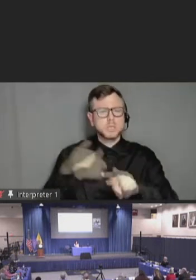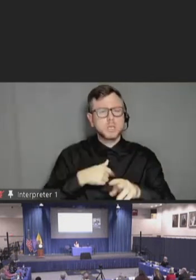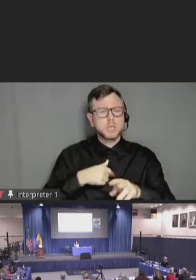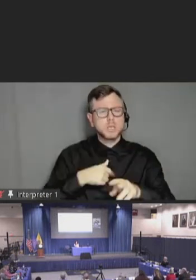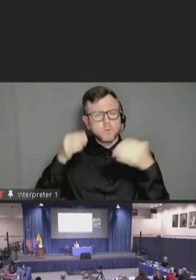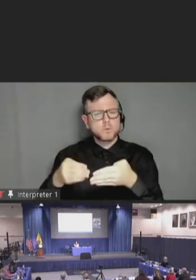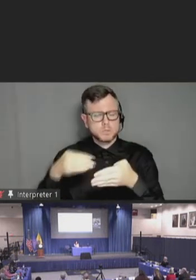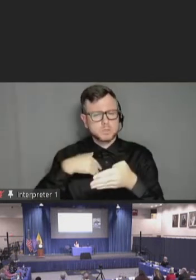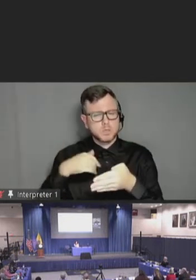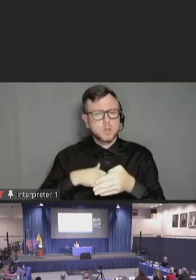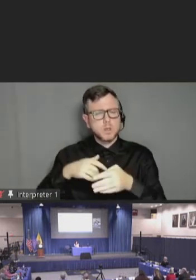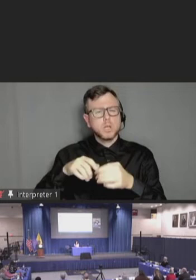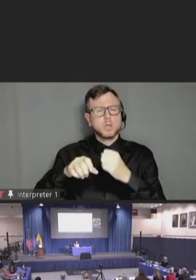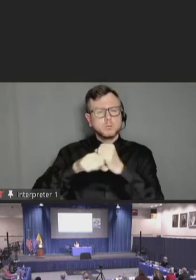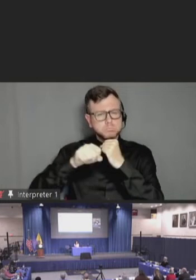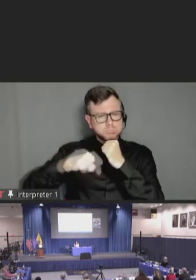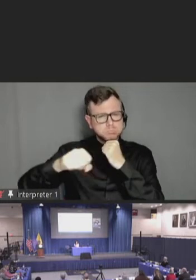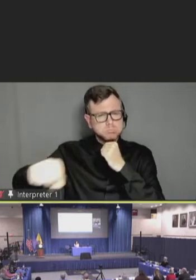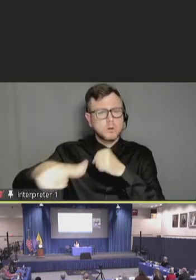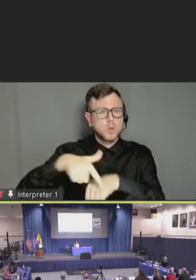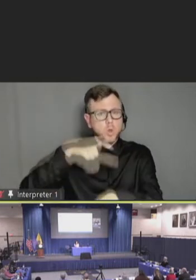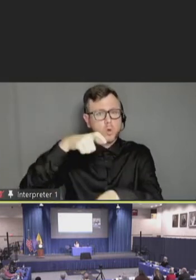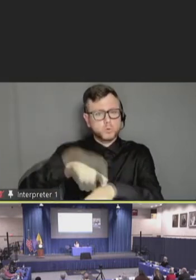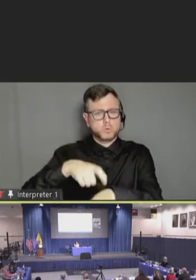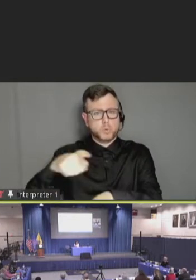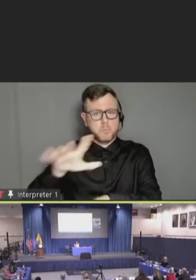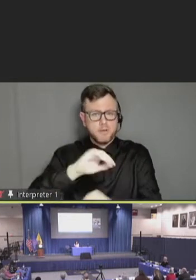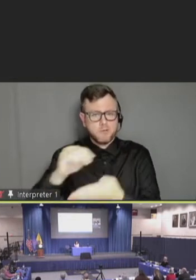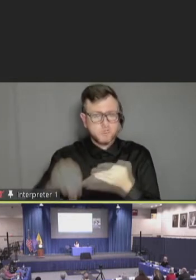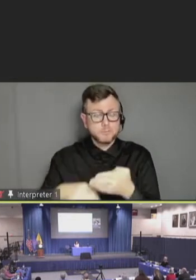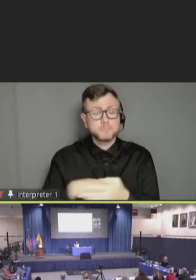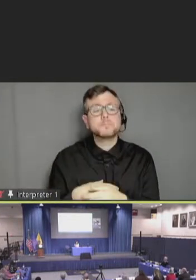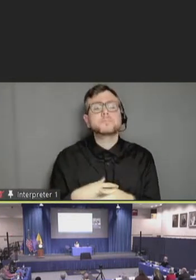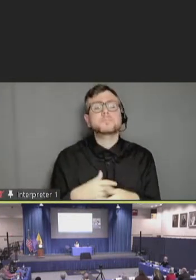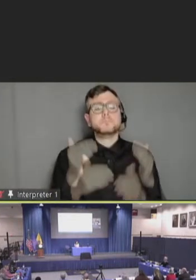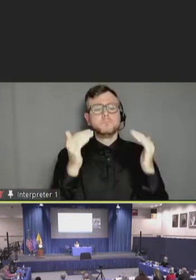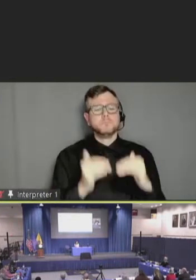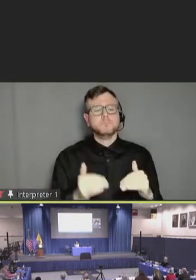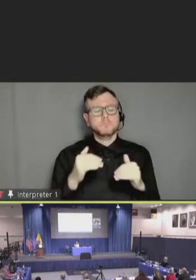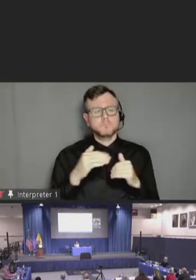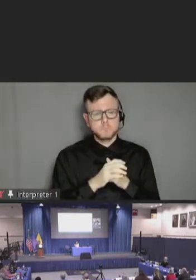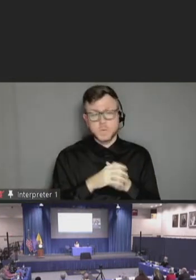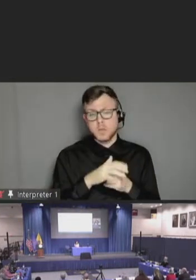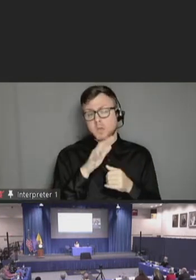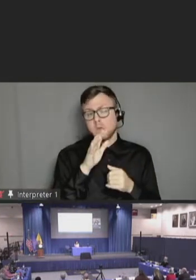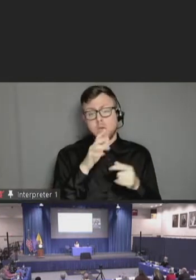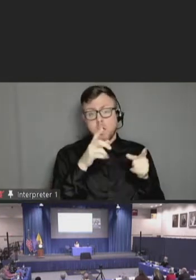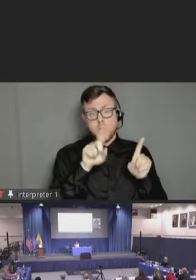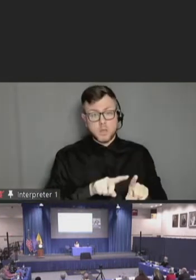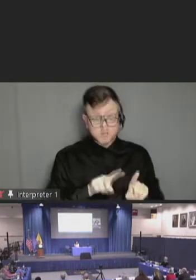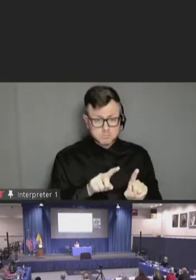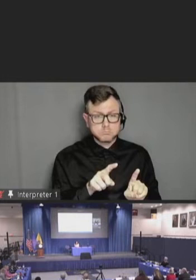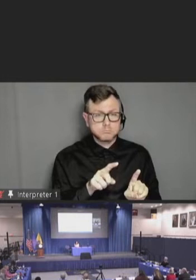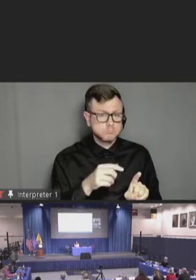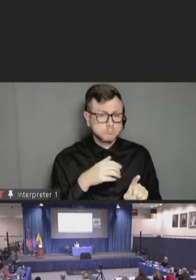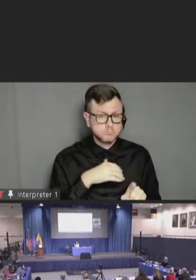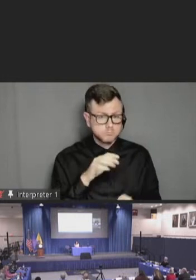Next slide, please. So, this led to something called the white paper.